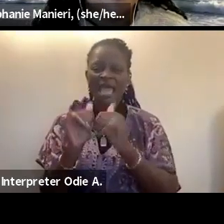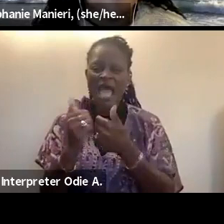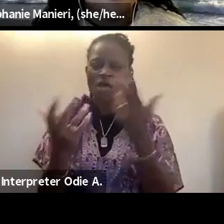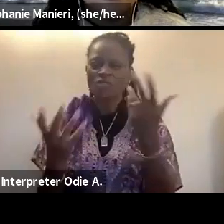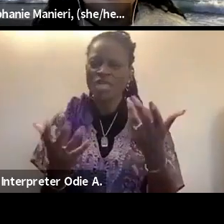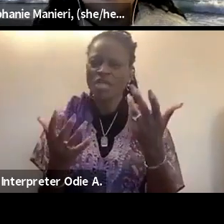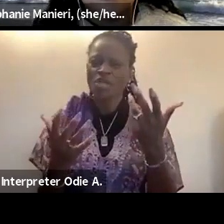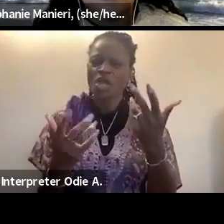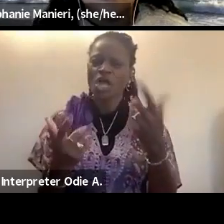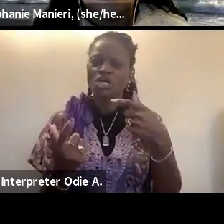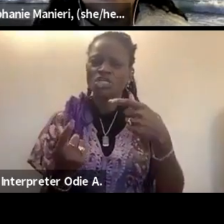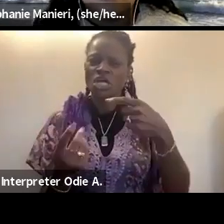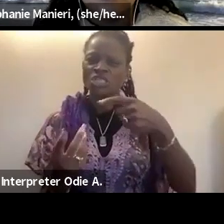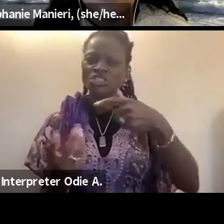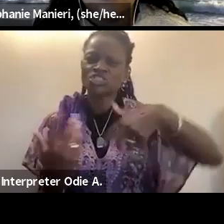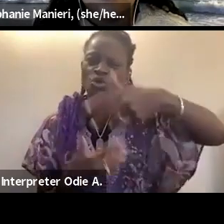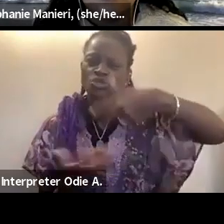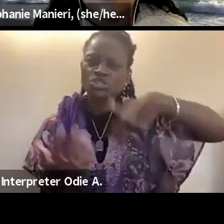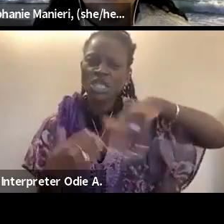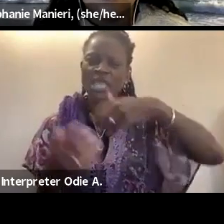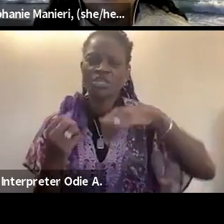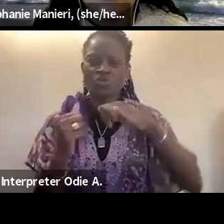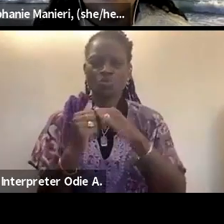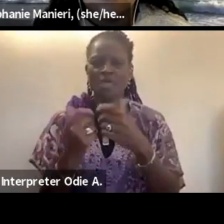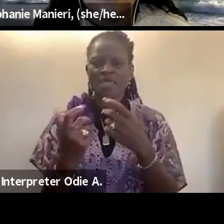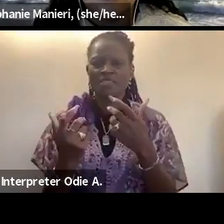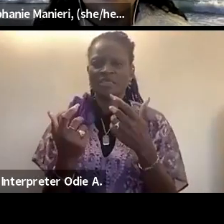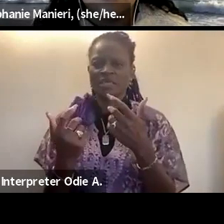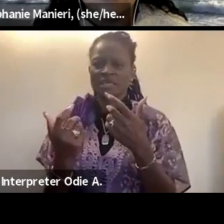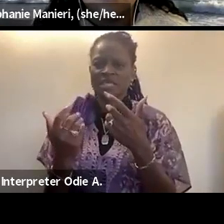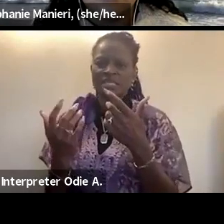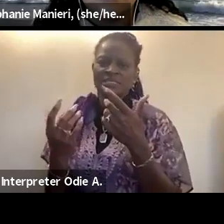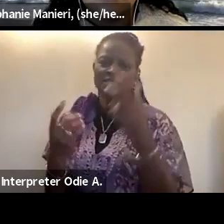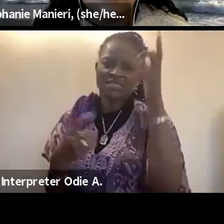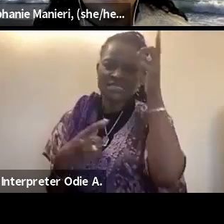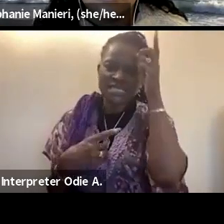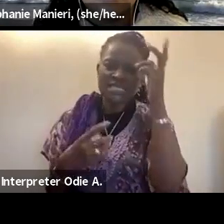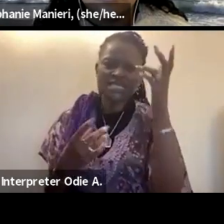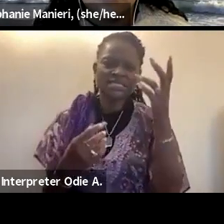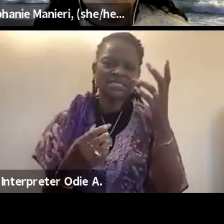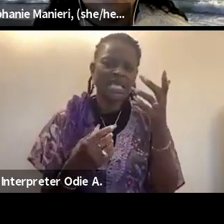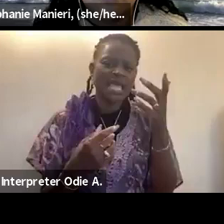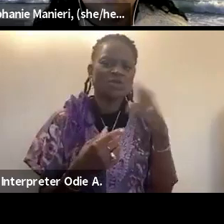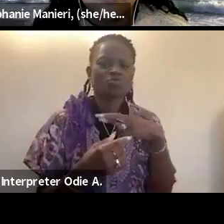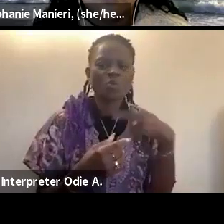rates as well as immunable disease risk behaviors and mental health.